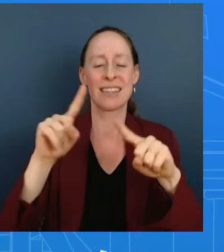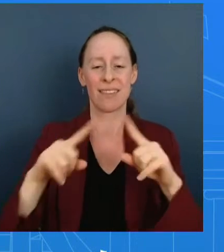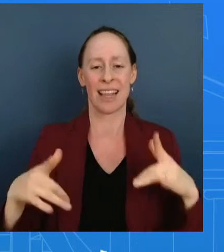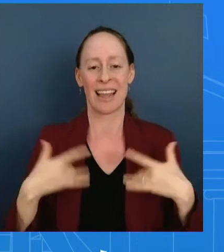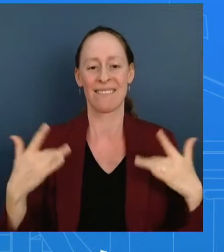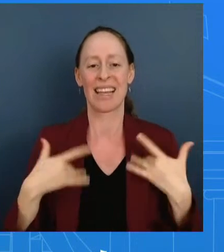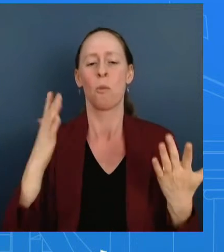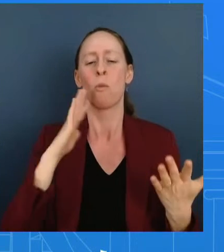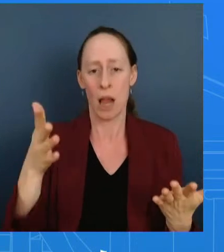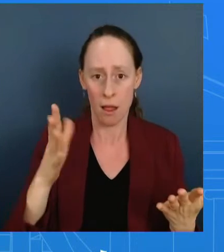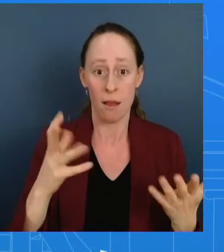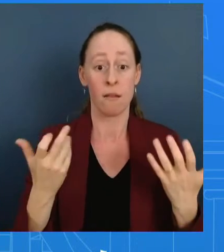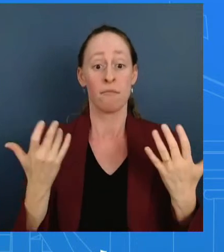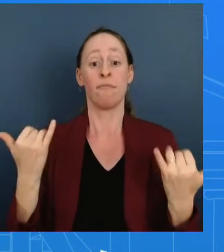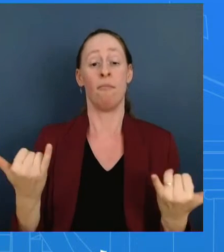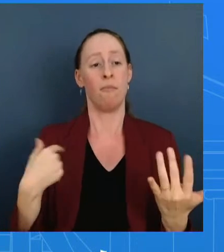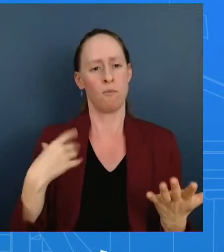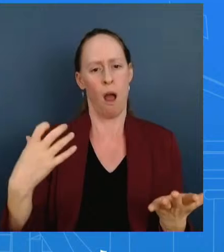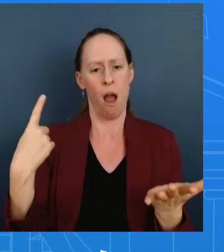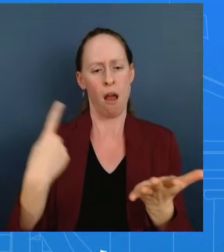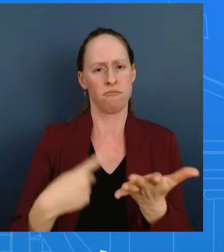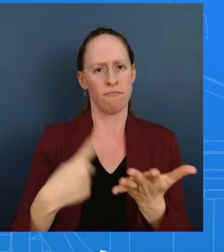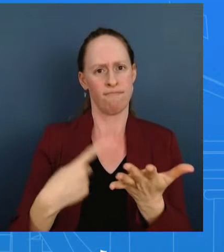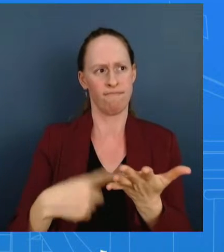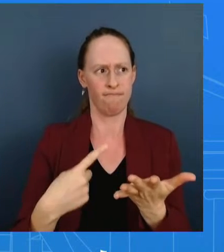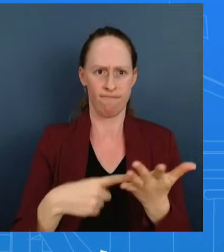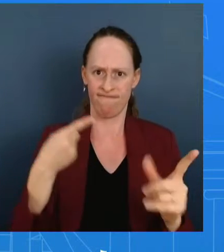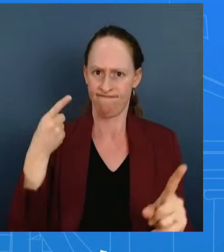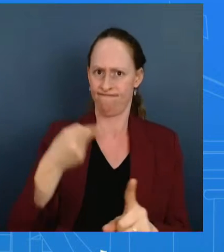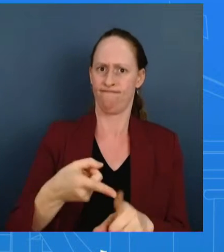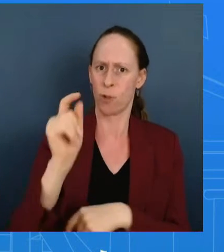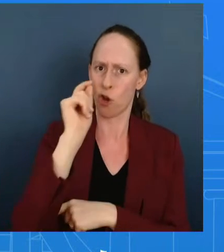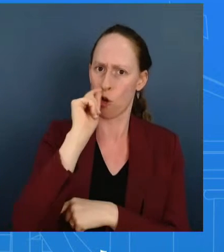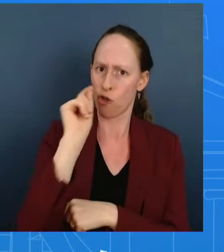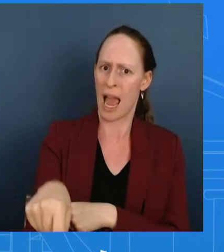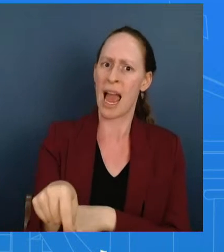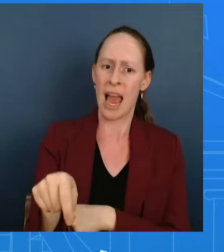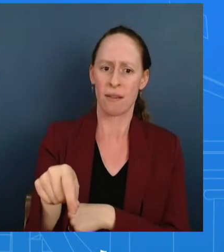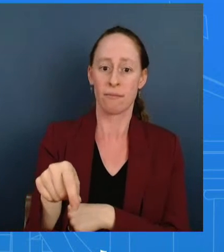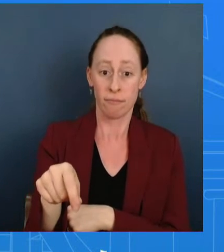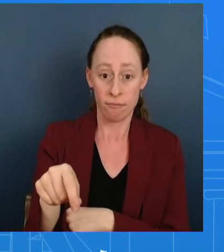Since the passage of the supplemental in April, the president has authorized seven security packages to help Ukraine,